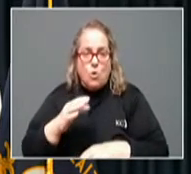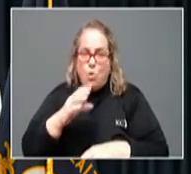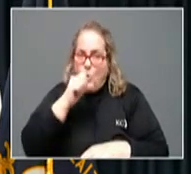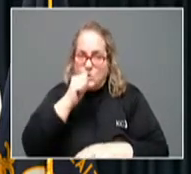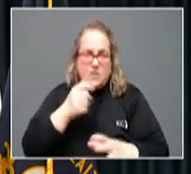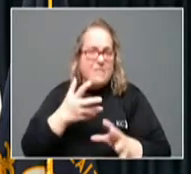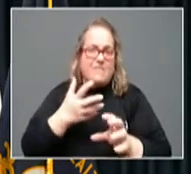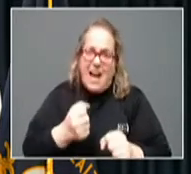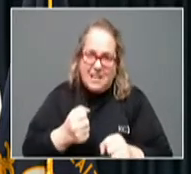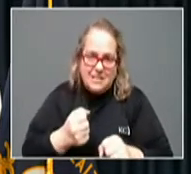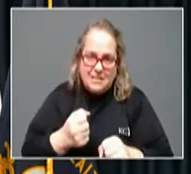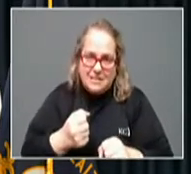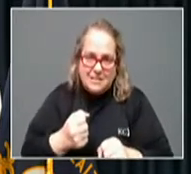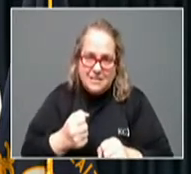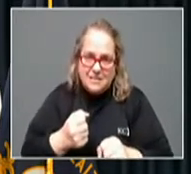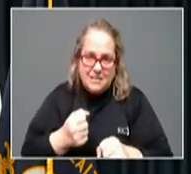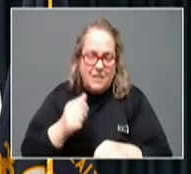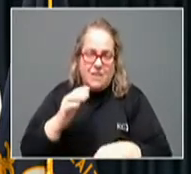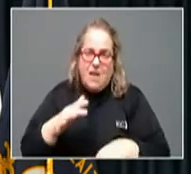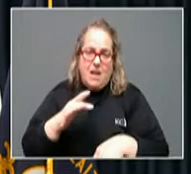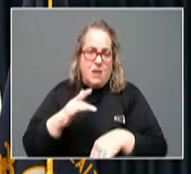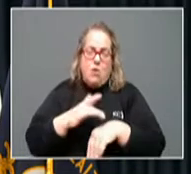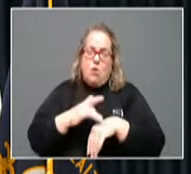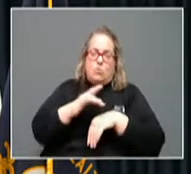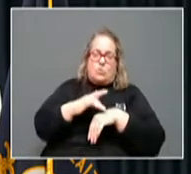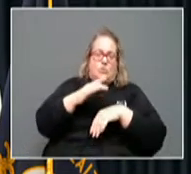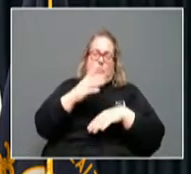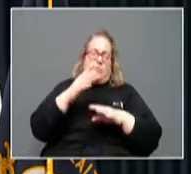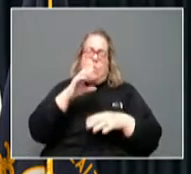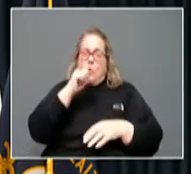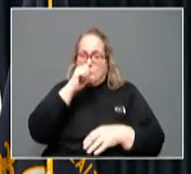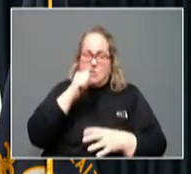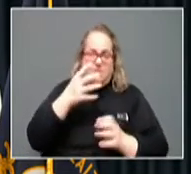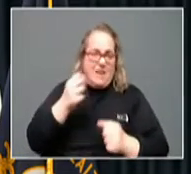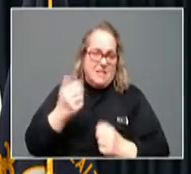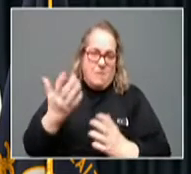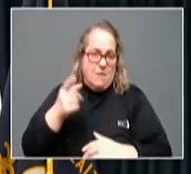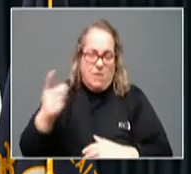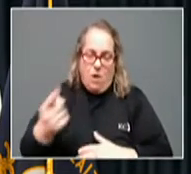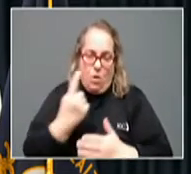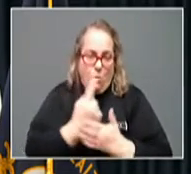that we might be there a week less than a week and hopefully to to the yellow.